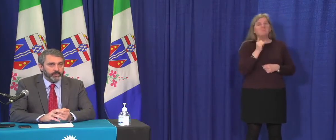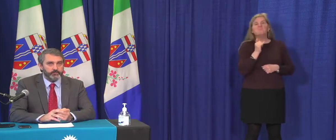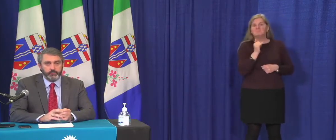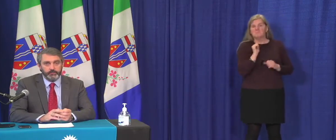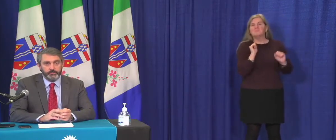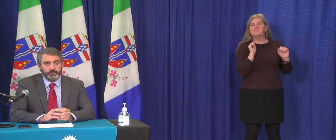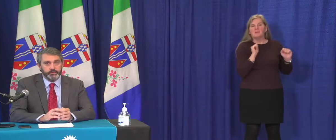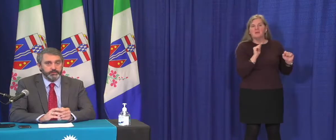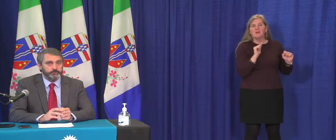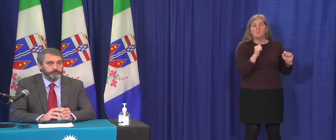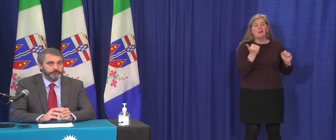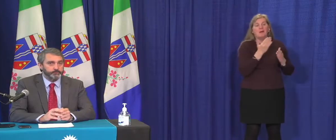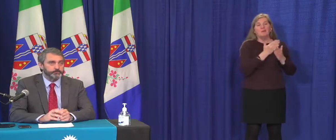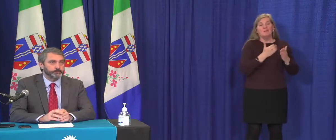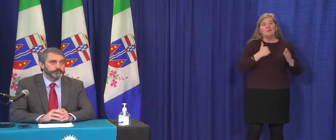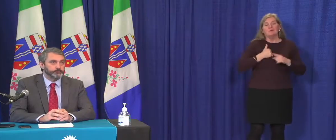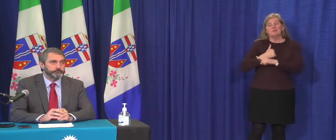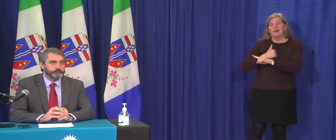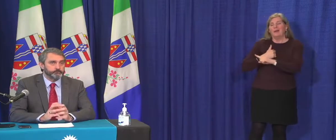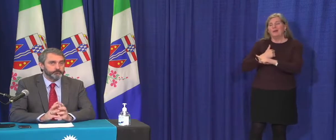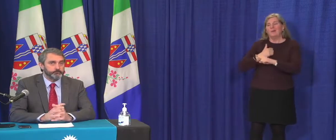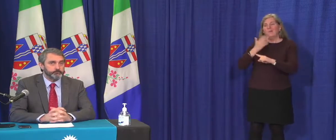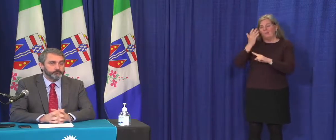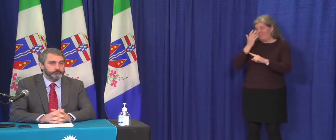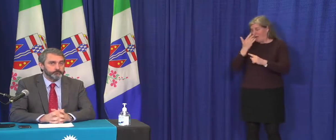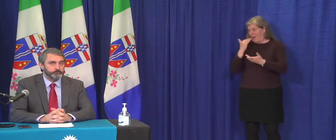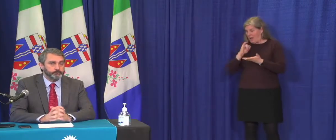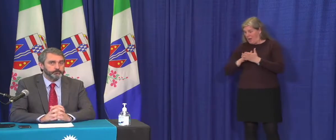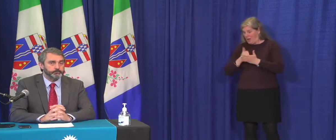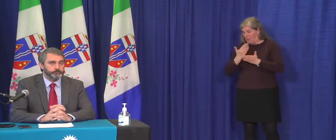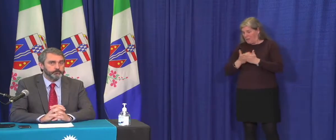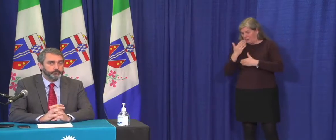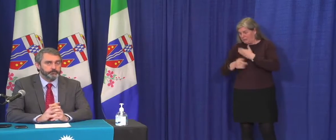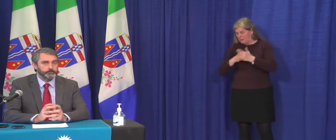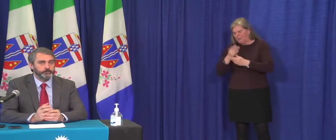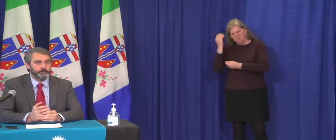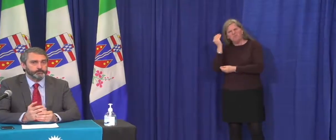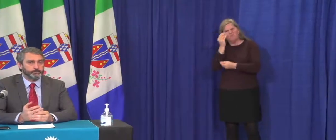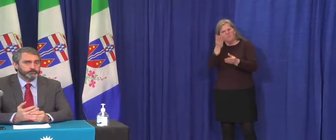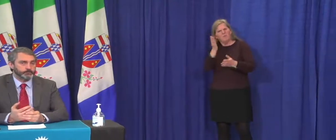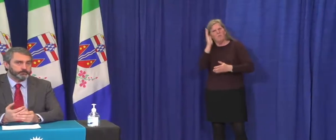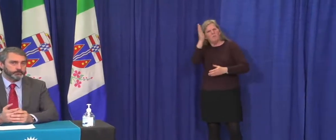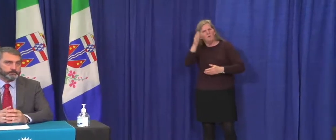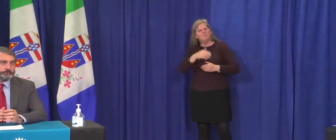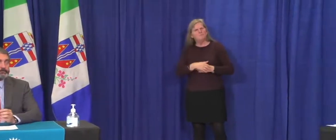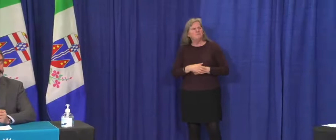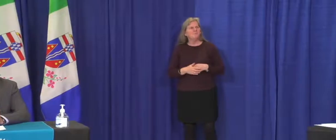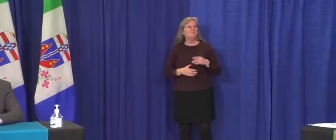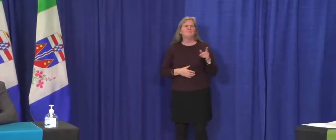update people as we get it for other jurisdictions. Pat: Doctor Hanley.